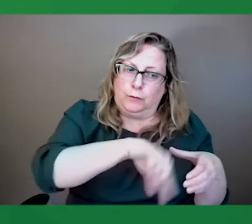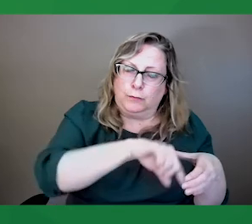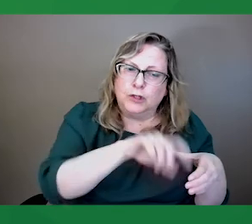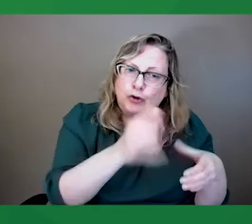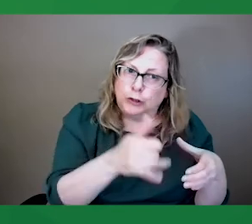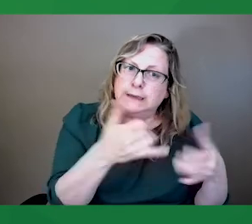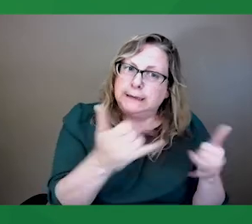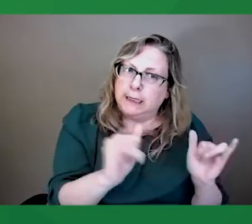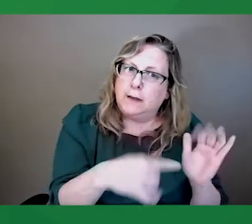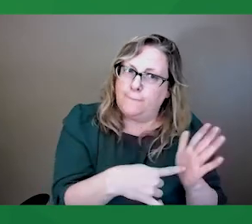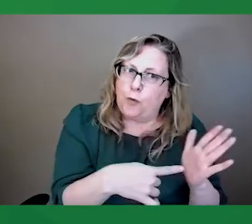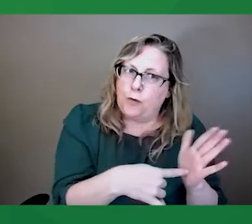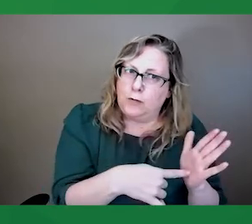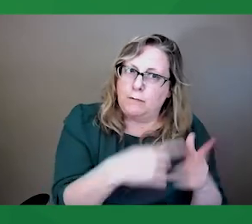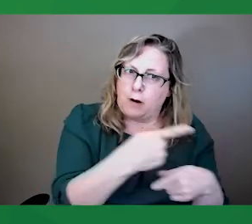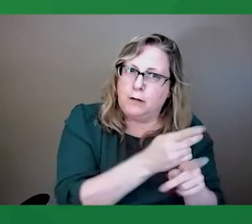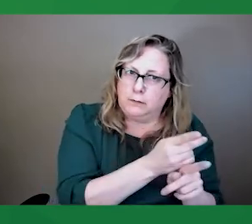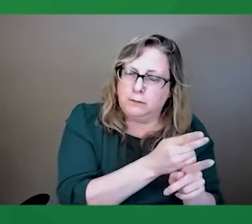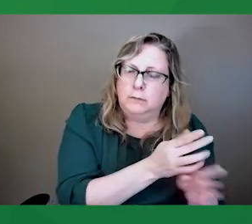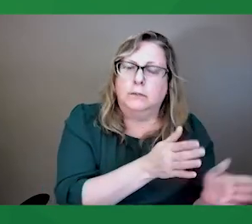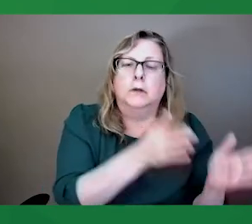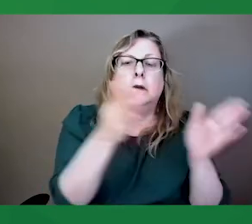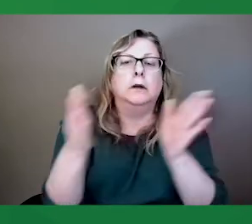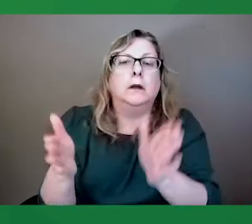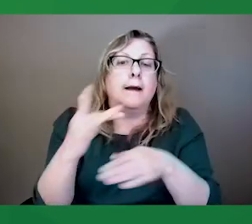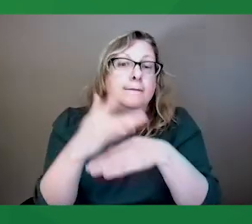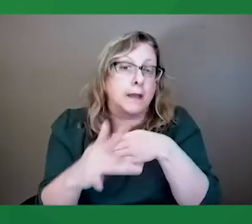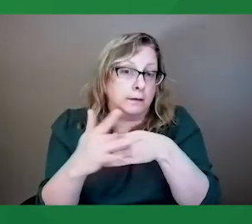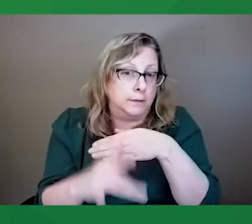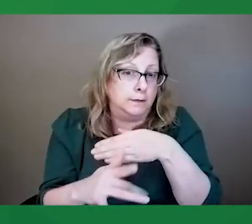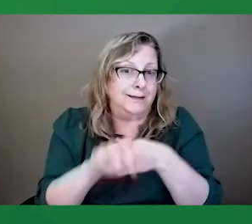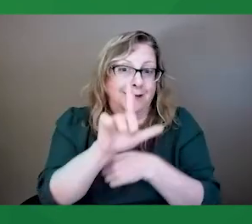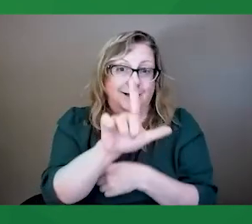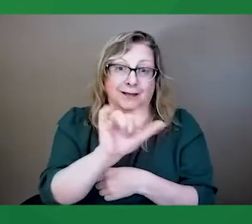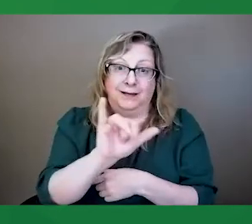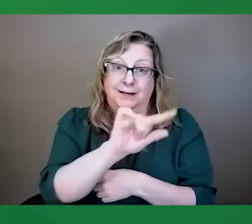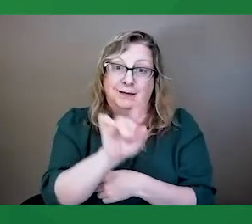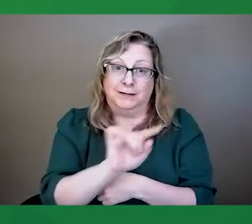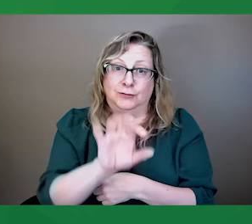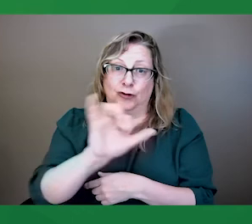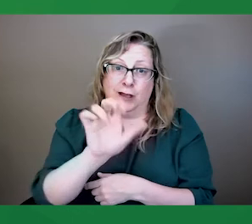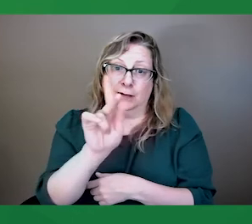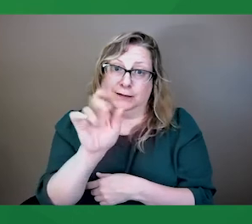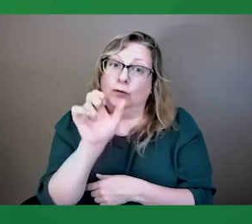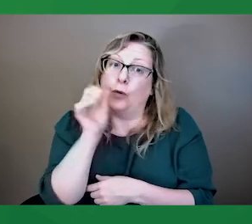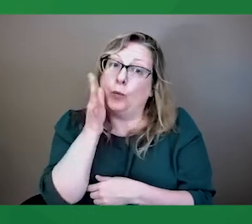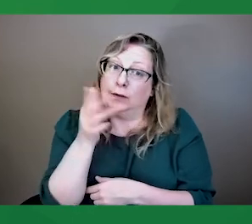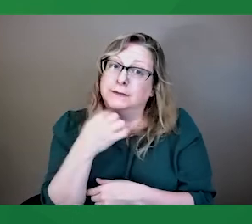You shouldn't forget availability. As Liz Jackson will tell you, there are more instances